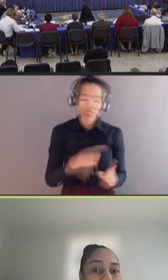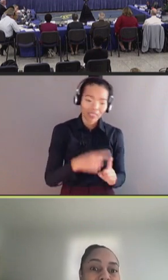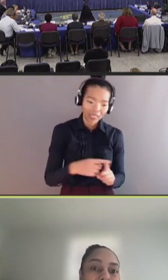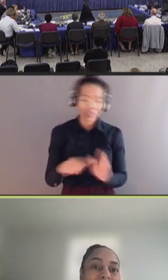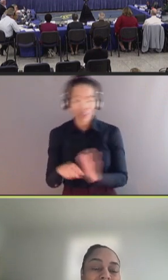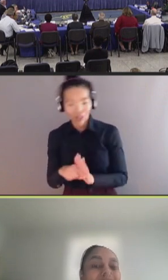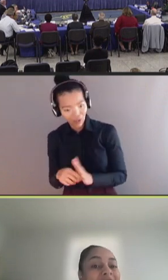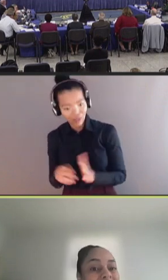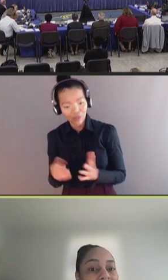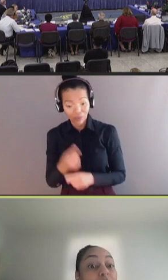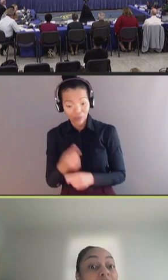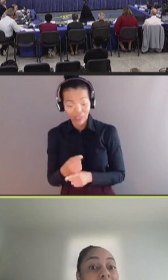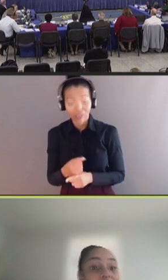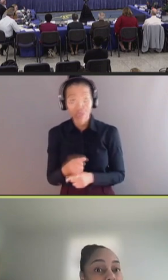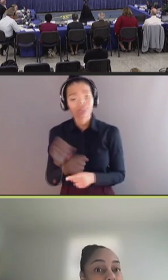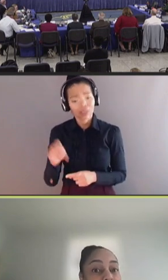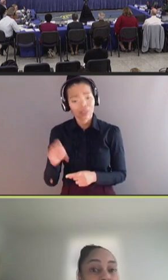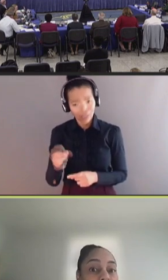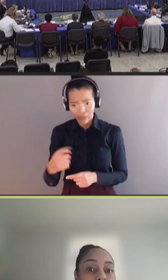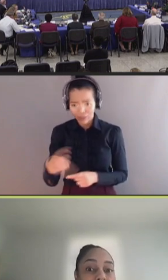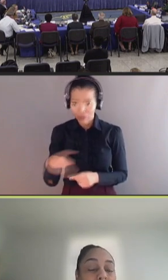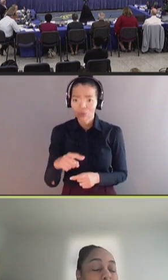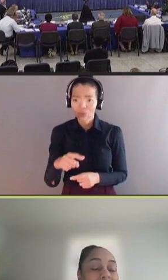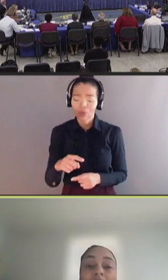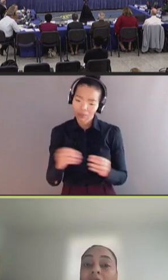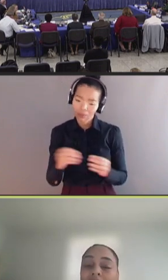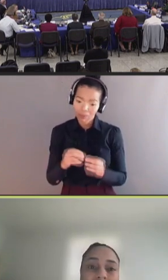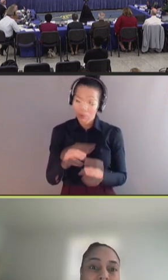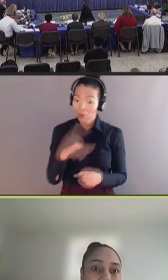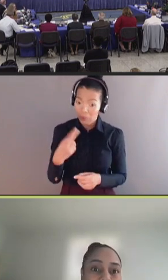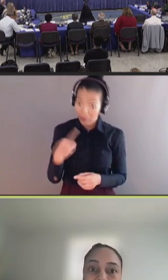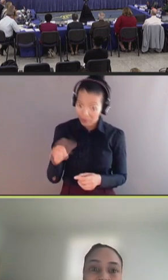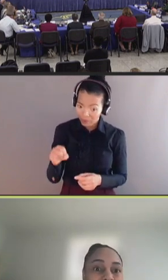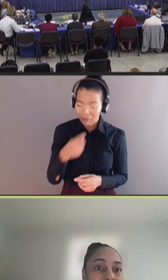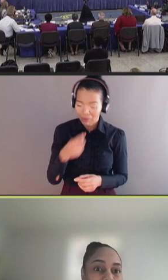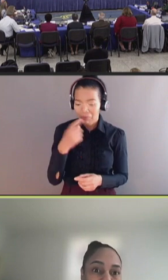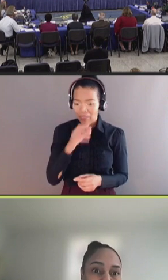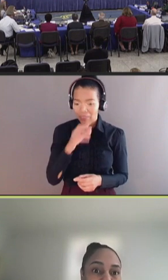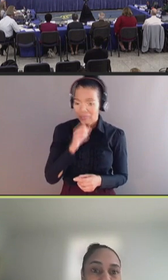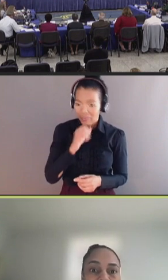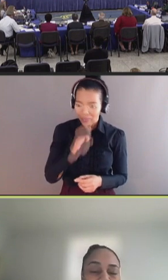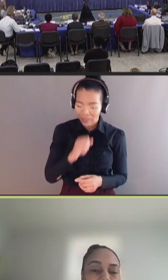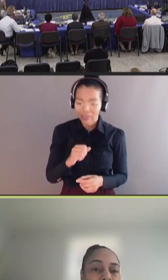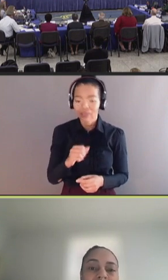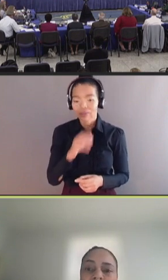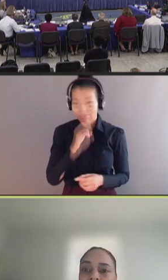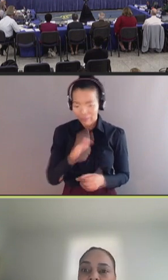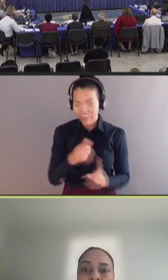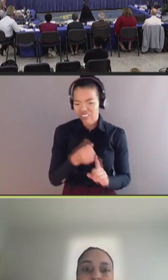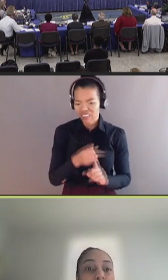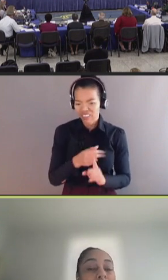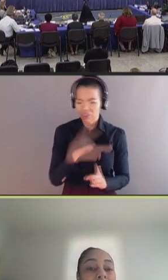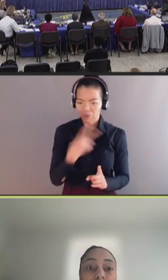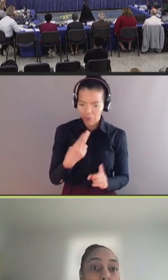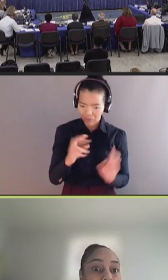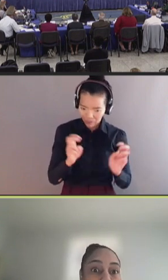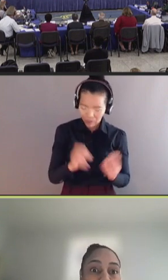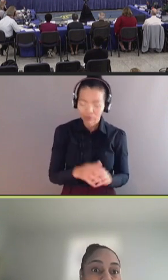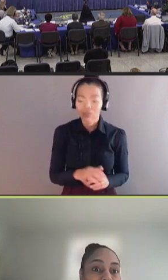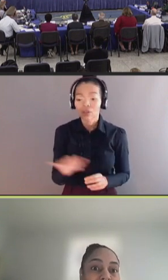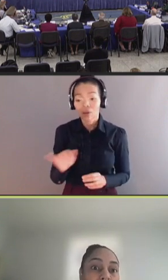right? That, yes, you are at greater risk because of age. Age as a risk factor. And/or because you